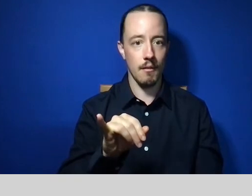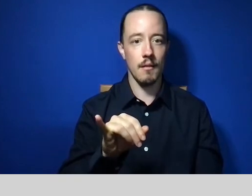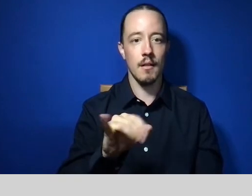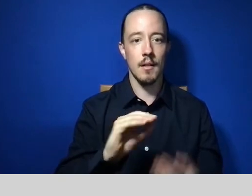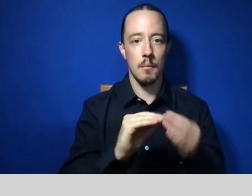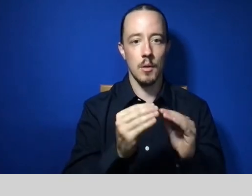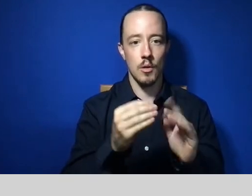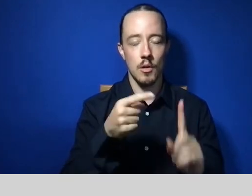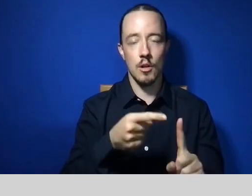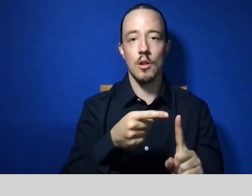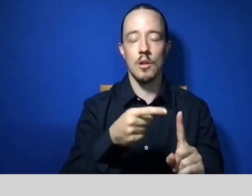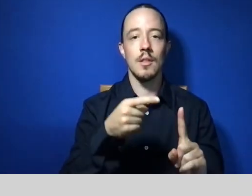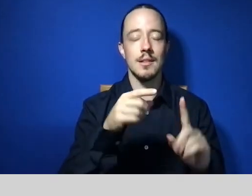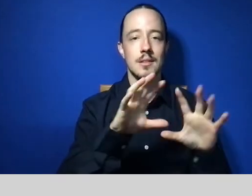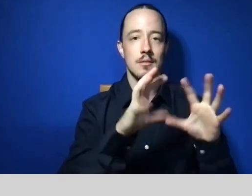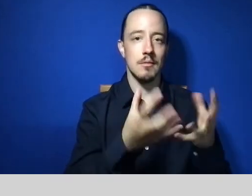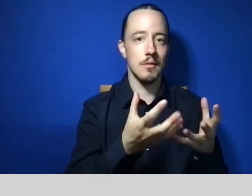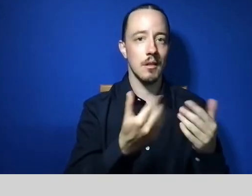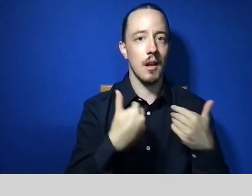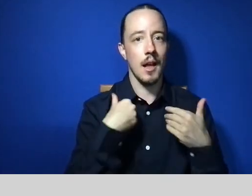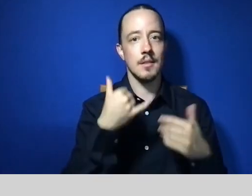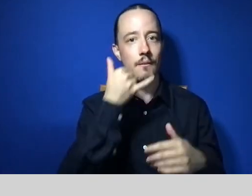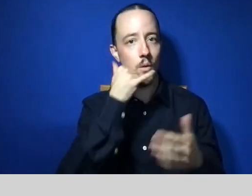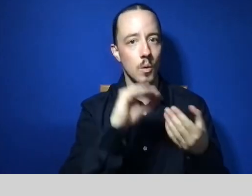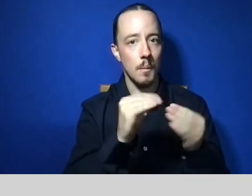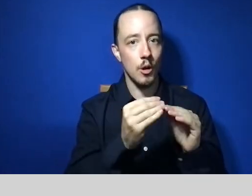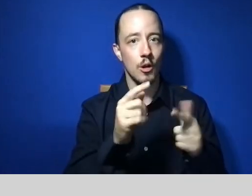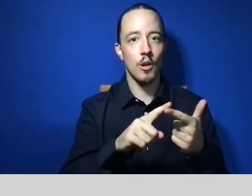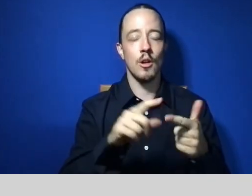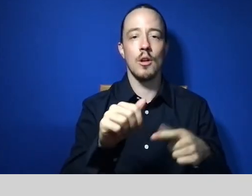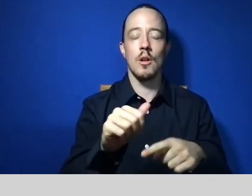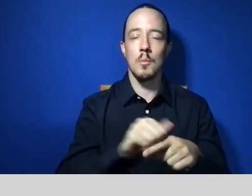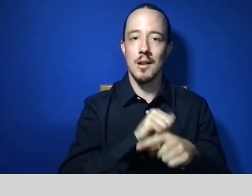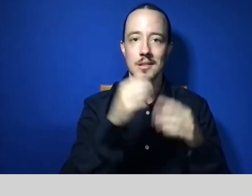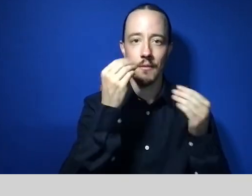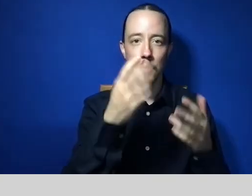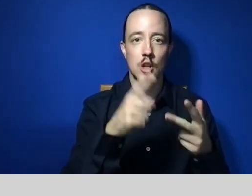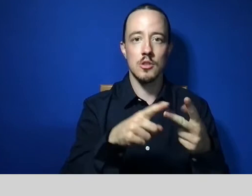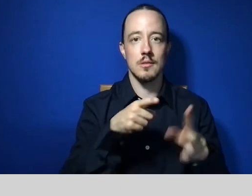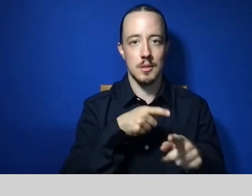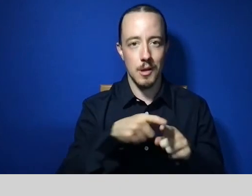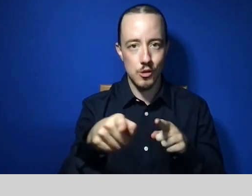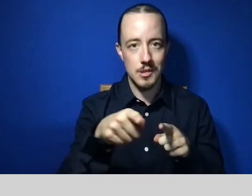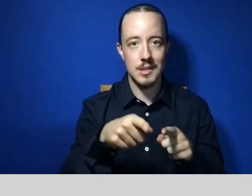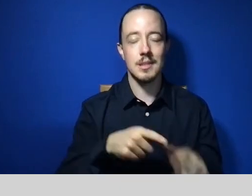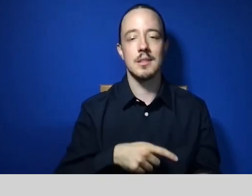This particular data set has information on say, providers' phone number, practice information, specialty.